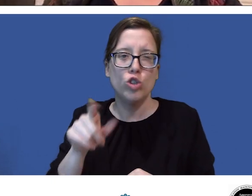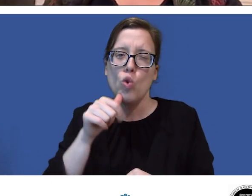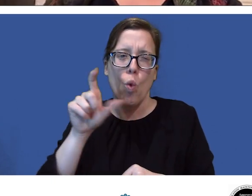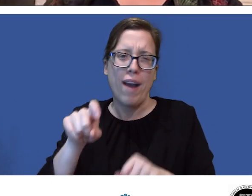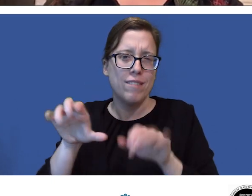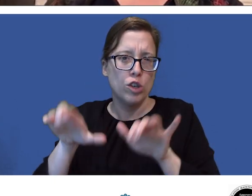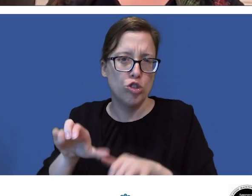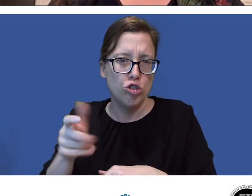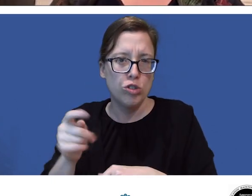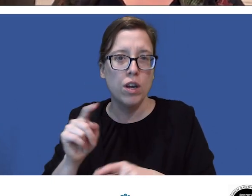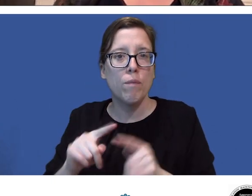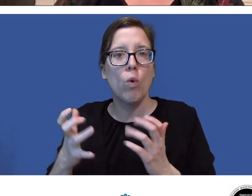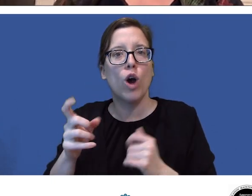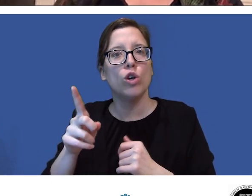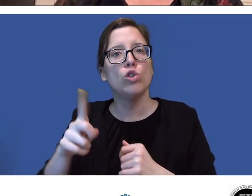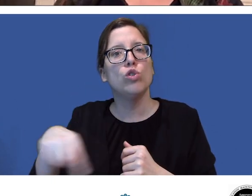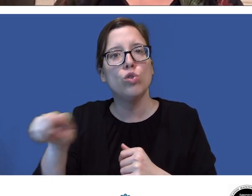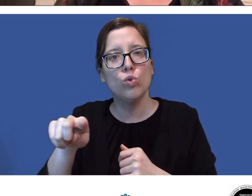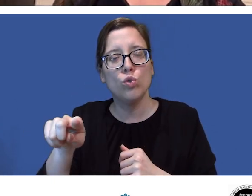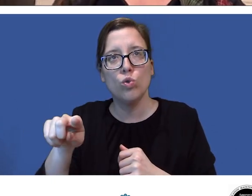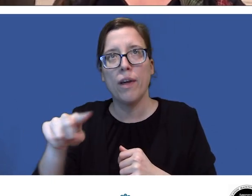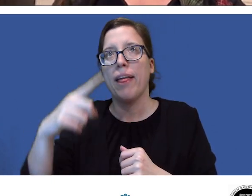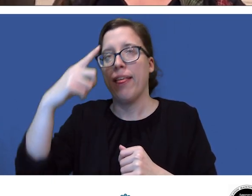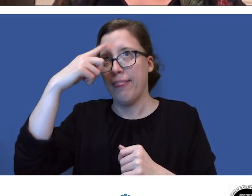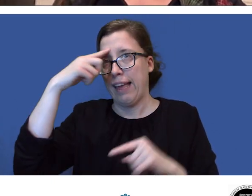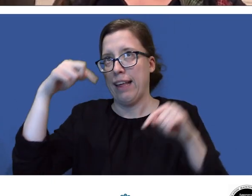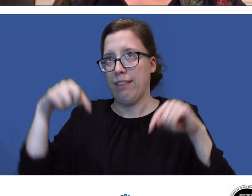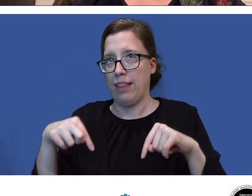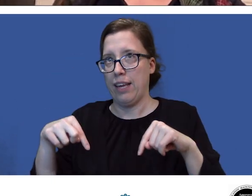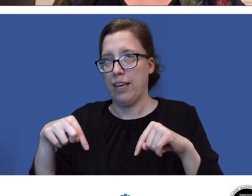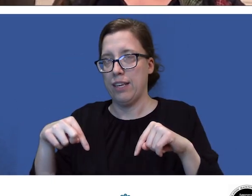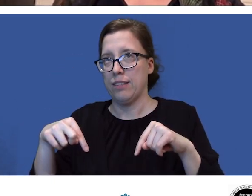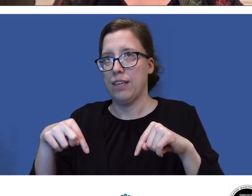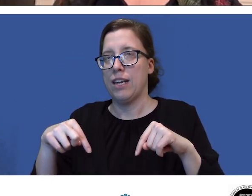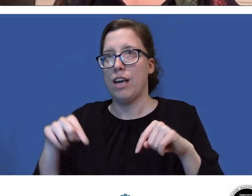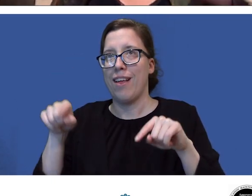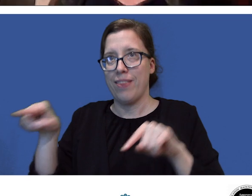and you do not have to put this in the chat, but I would ask you to look at your own behavior,